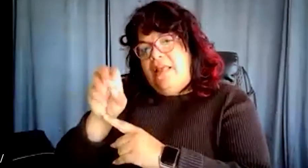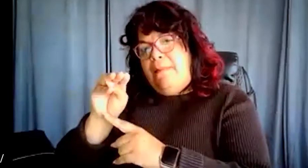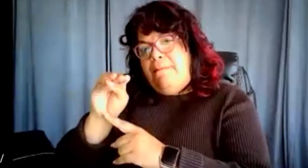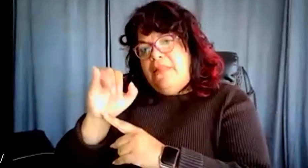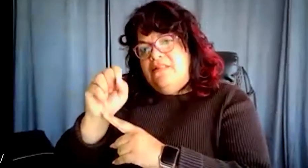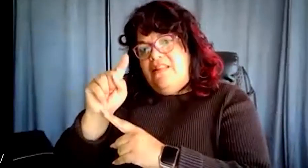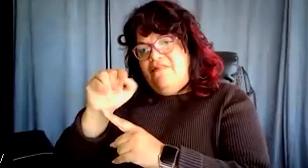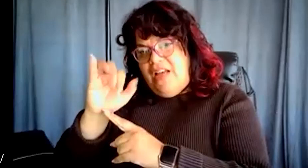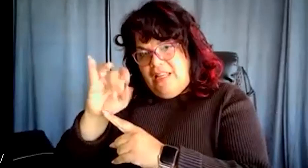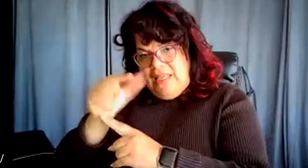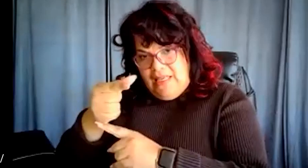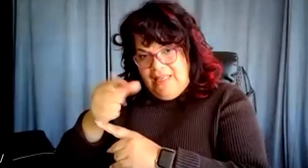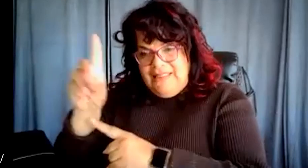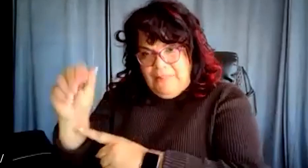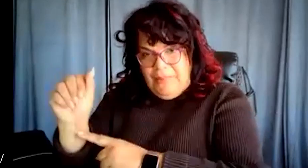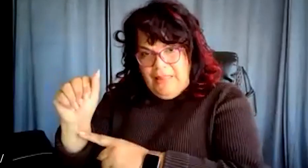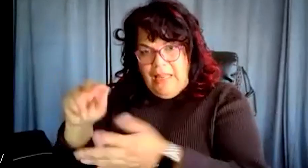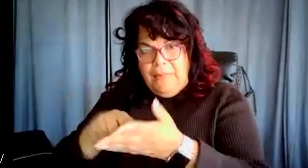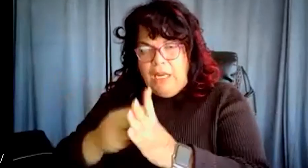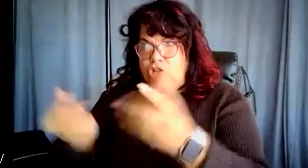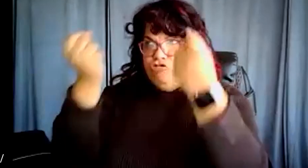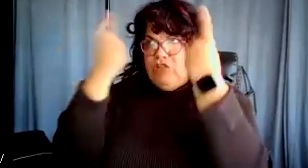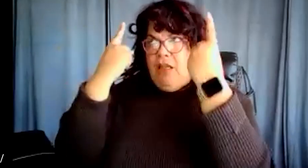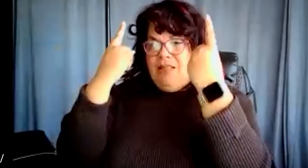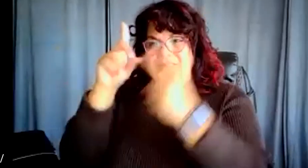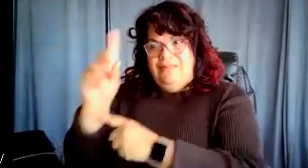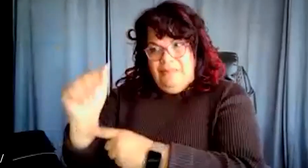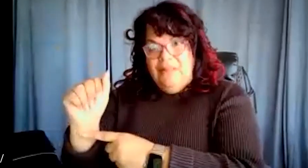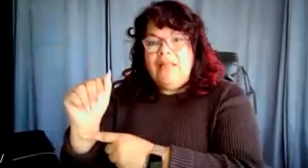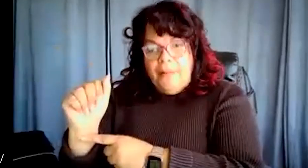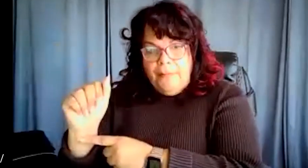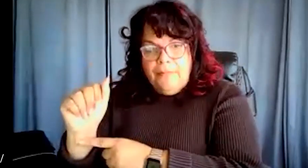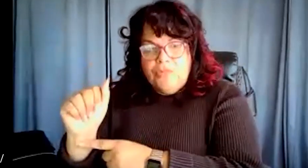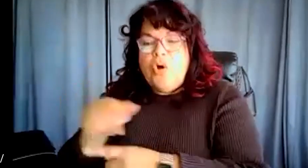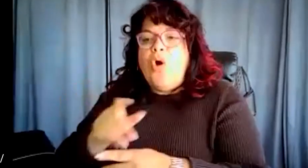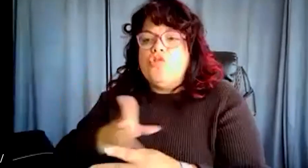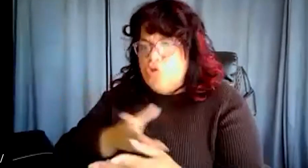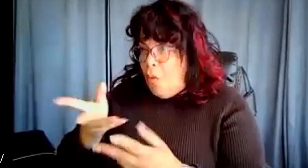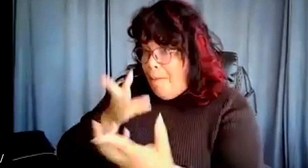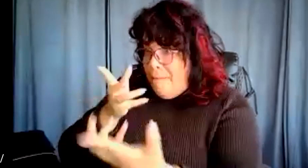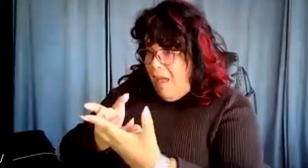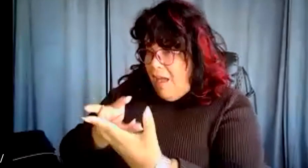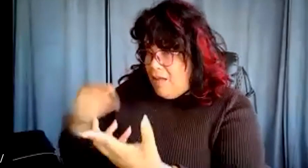It was my way of offering to meet people where they're at when it comes to talking about